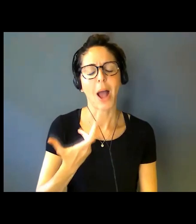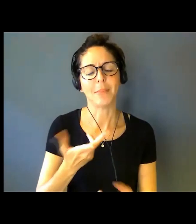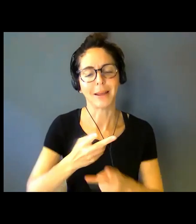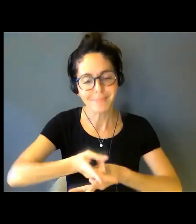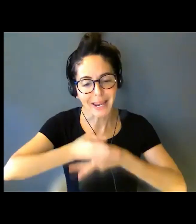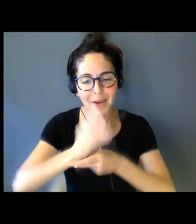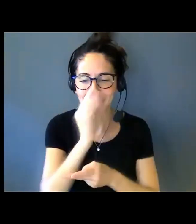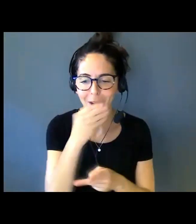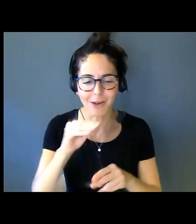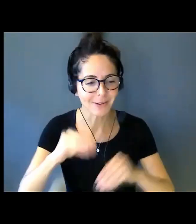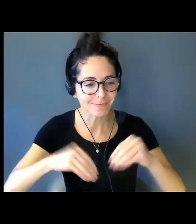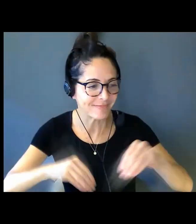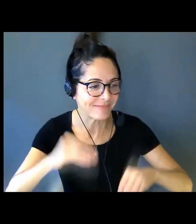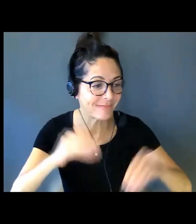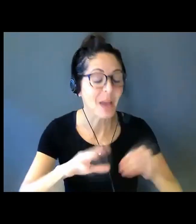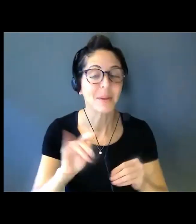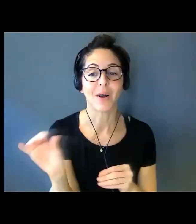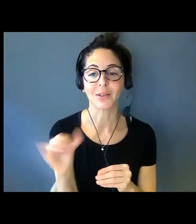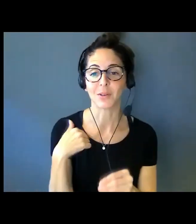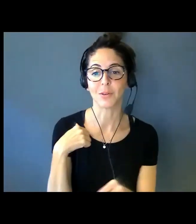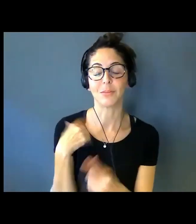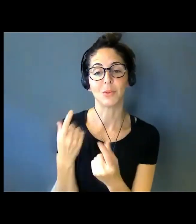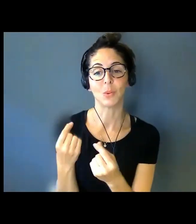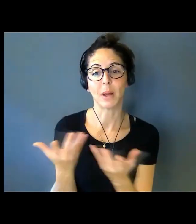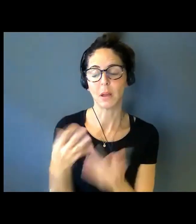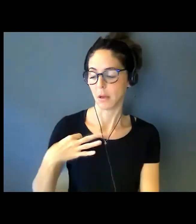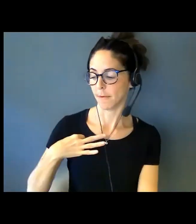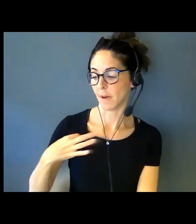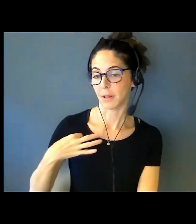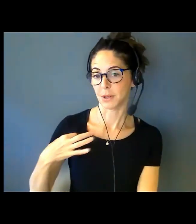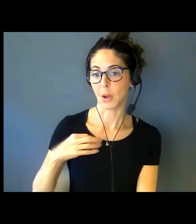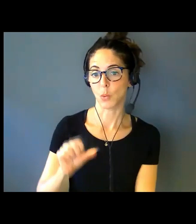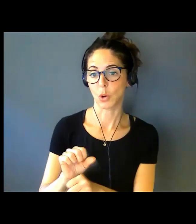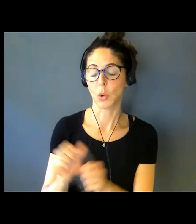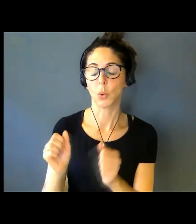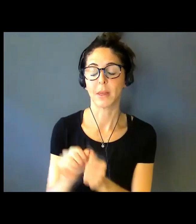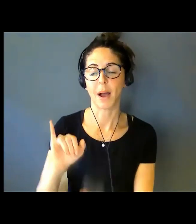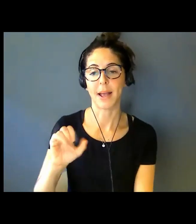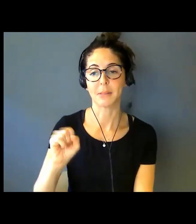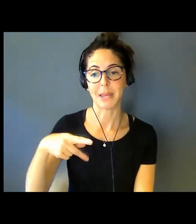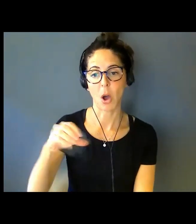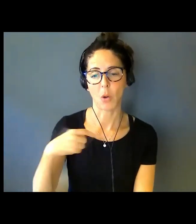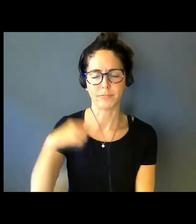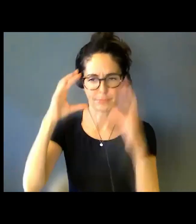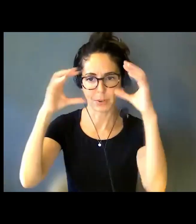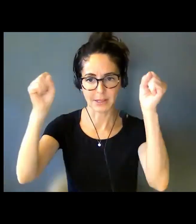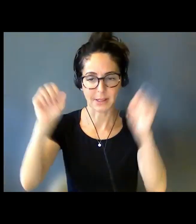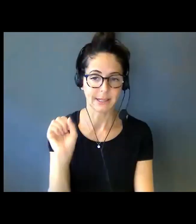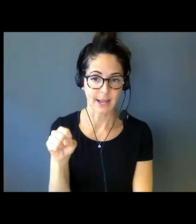in different kind of, I will say, voluntary work with the ISPO as the president, but also with WHO,